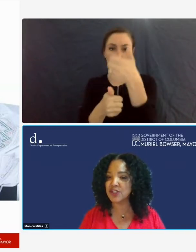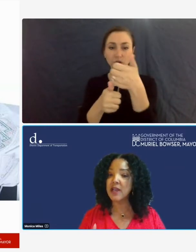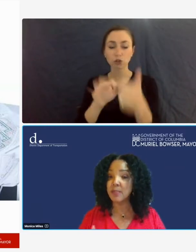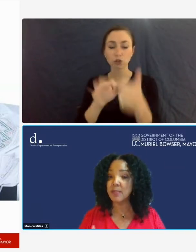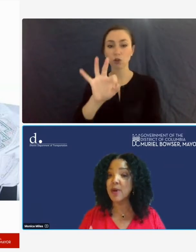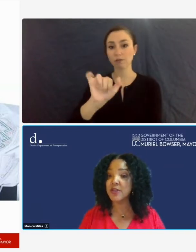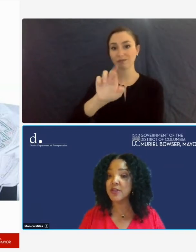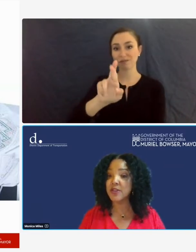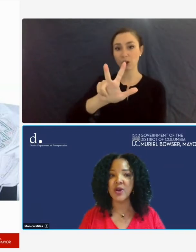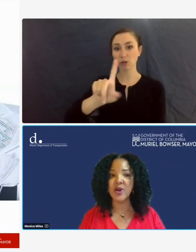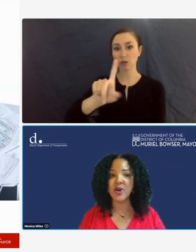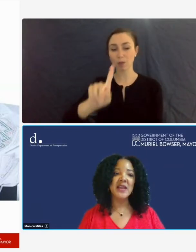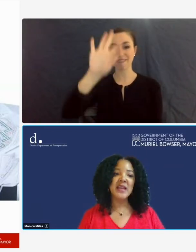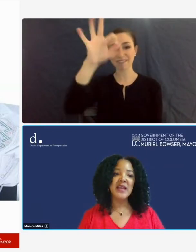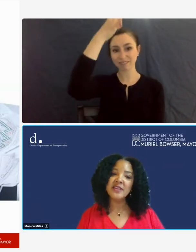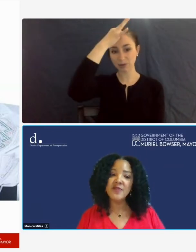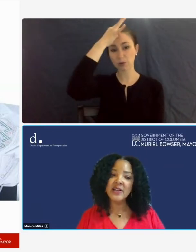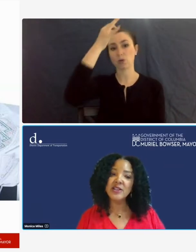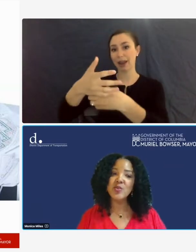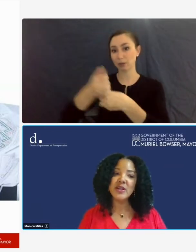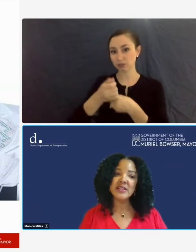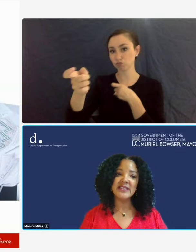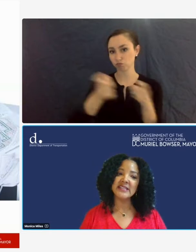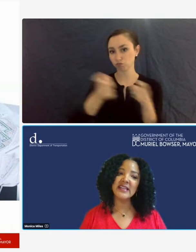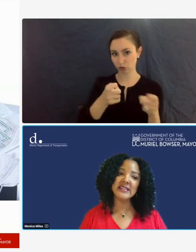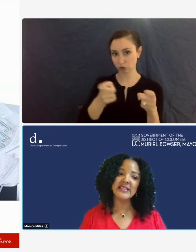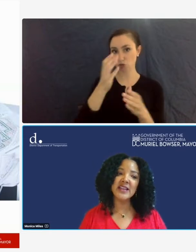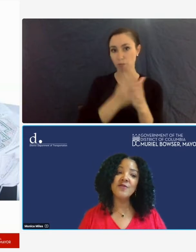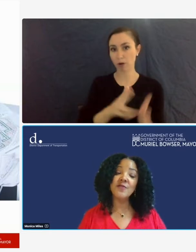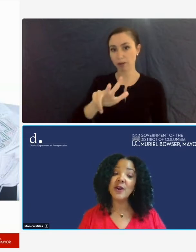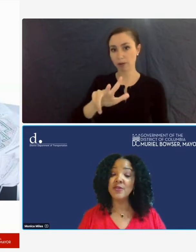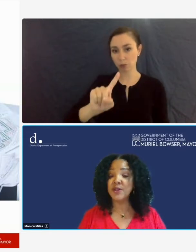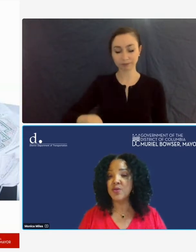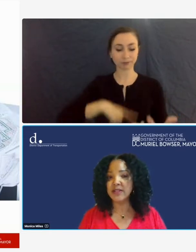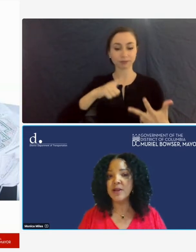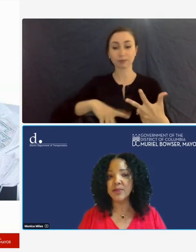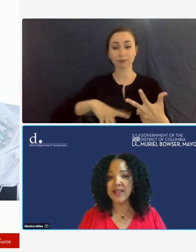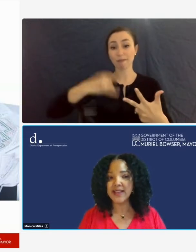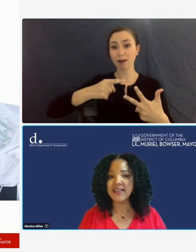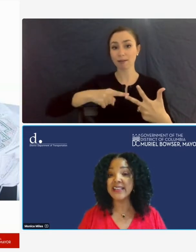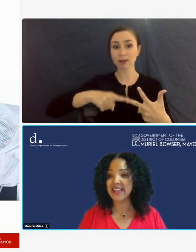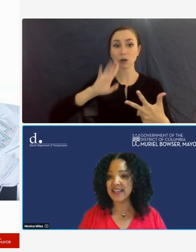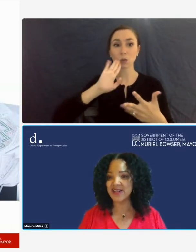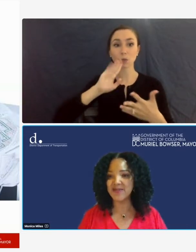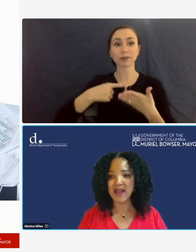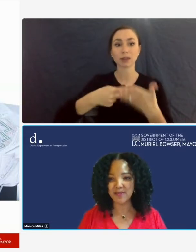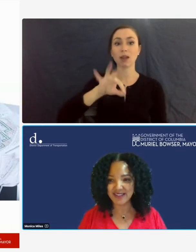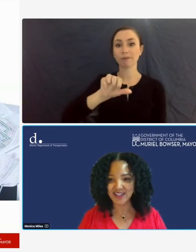part 31 and then finally we're going to discuss r31 compliant executive compensation